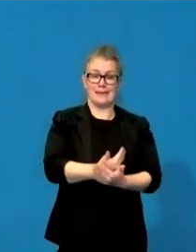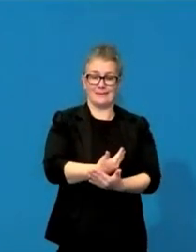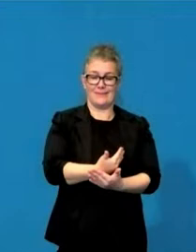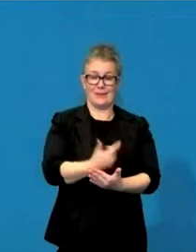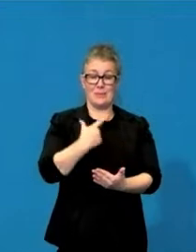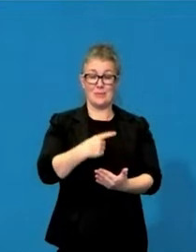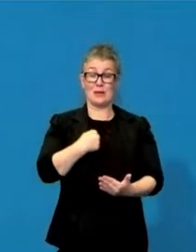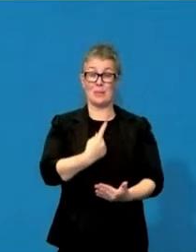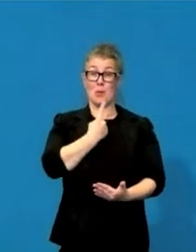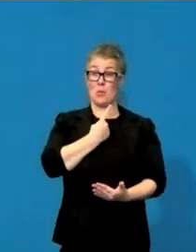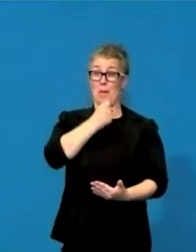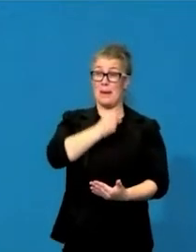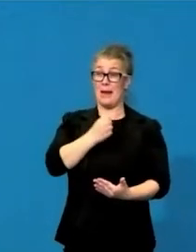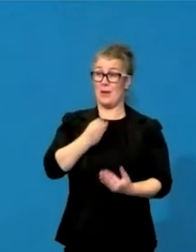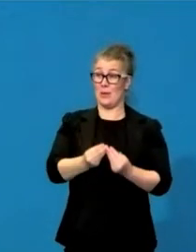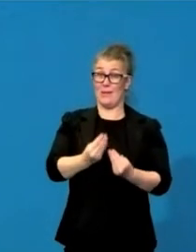got four kids. How am I going to hold on to them in Perth?